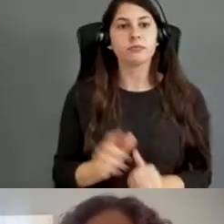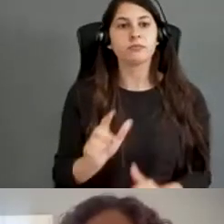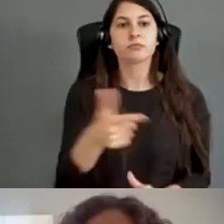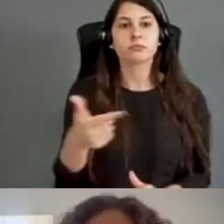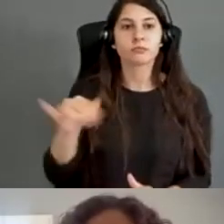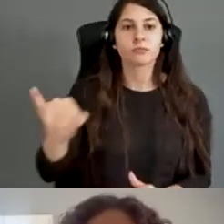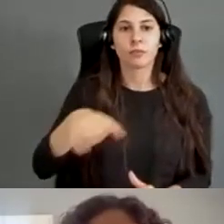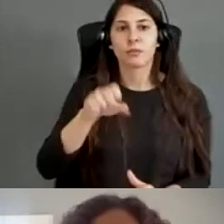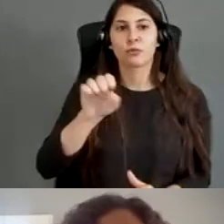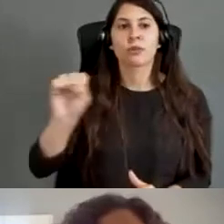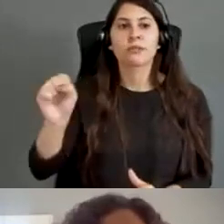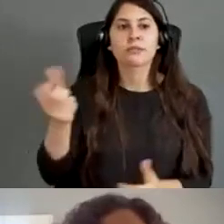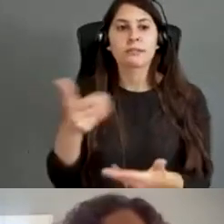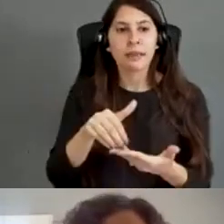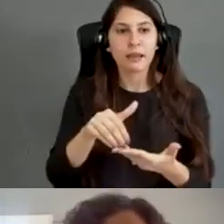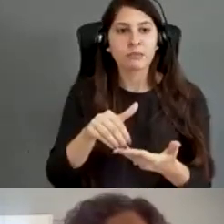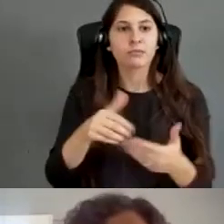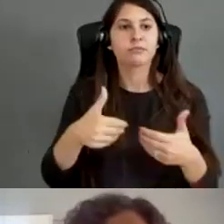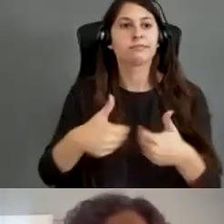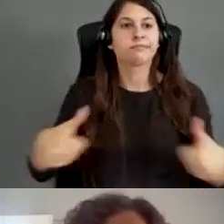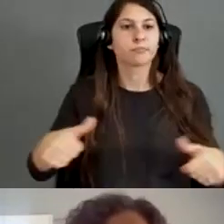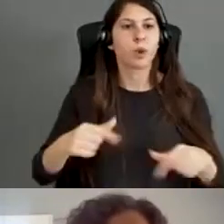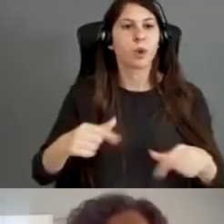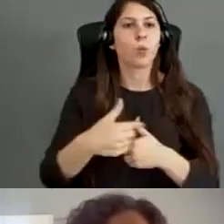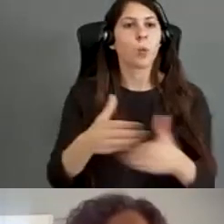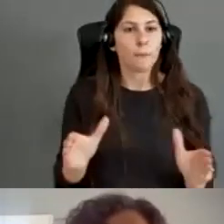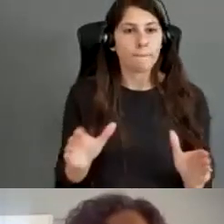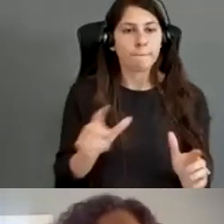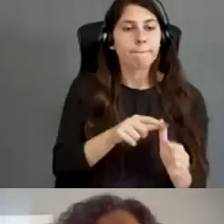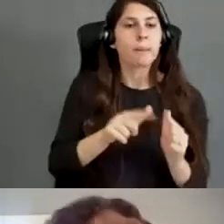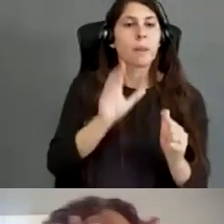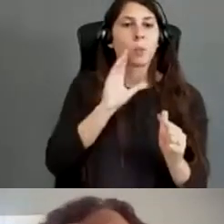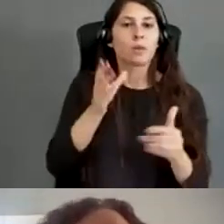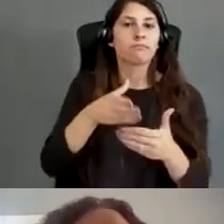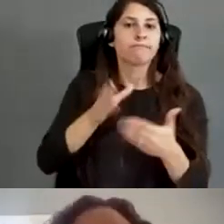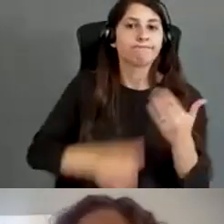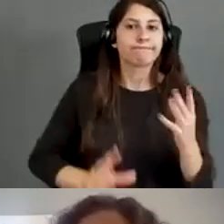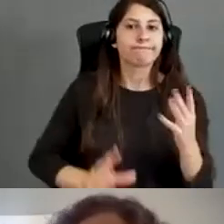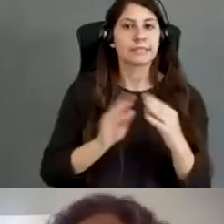We're gonna move into the breakout rooms and then we'll end the session right in the breakout rooms.